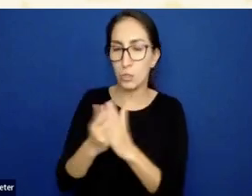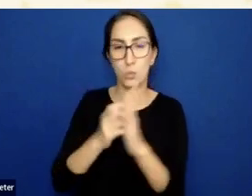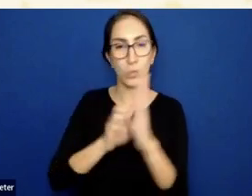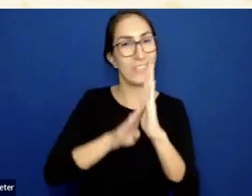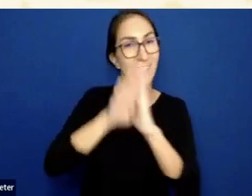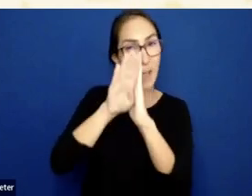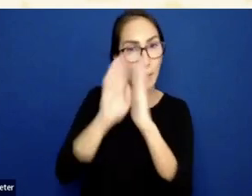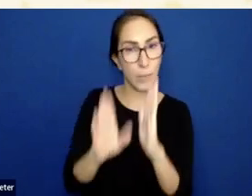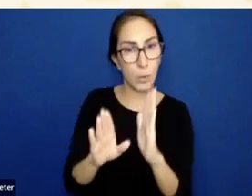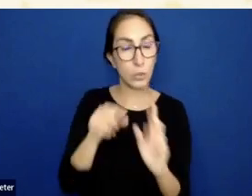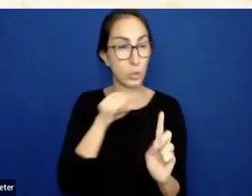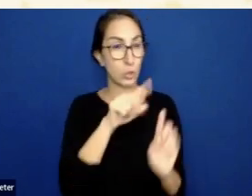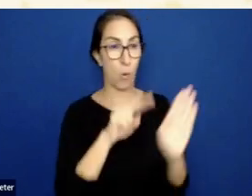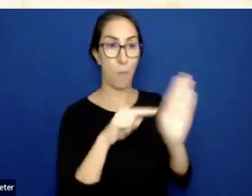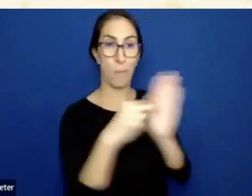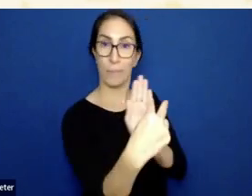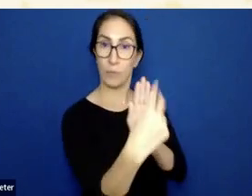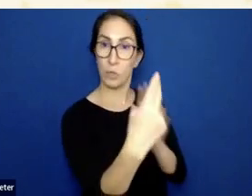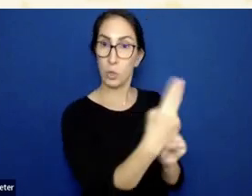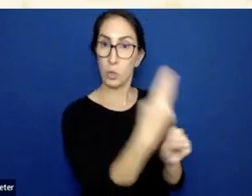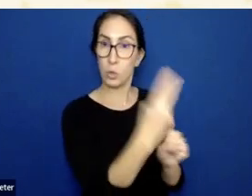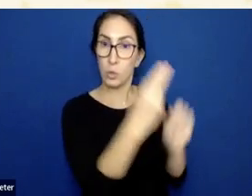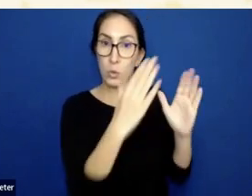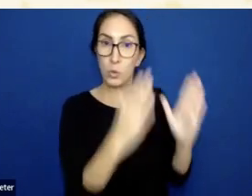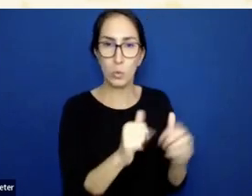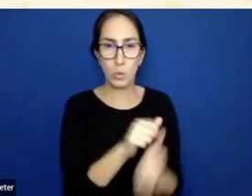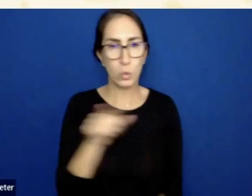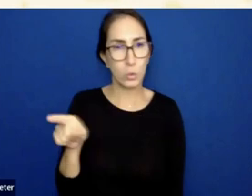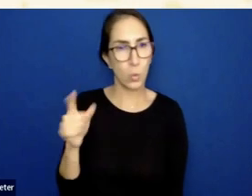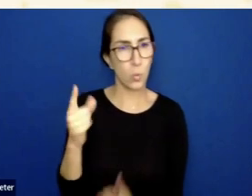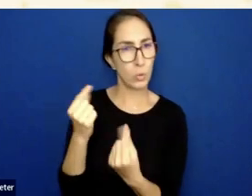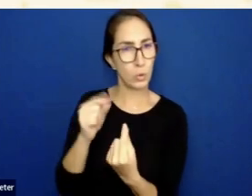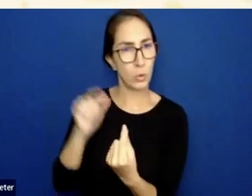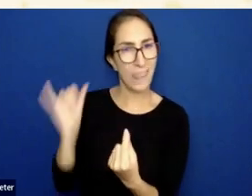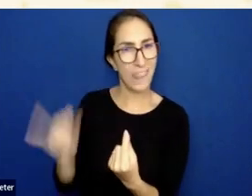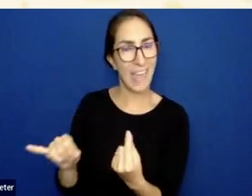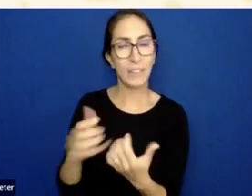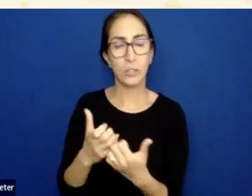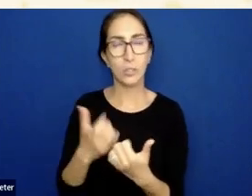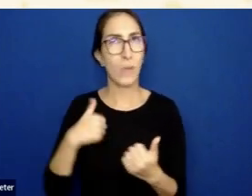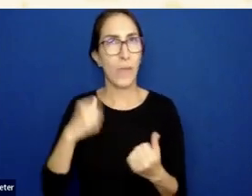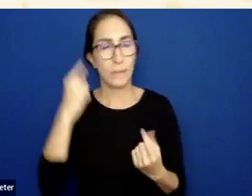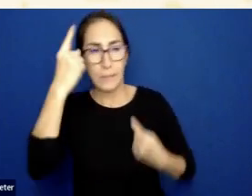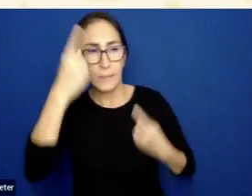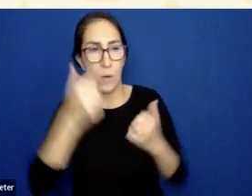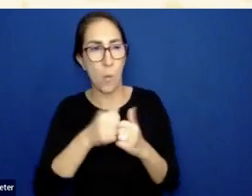our users are going to do with this? What would be the type of decisions they need to take